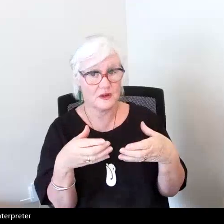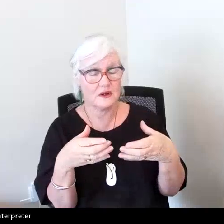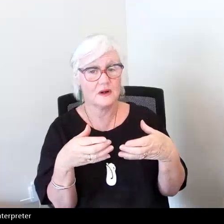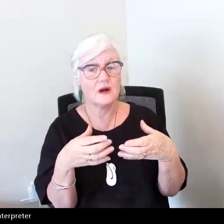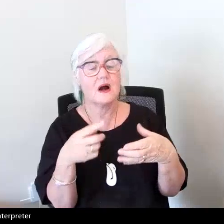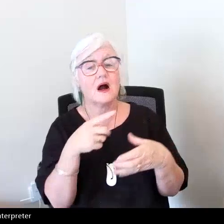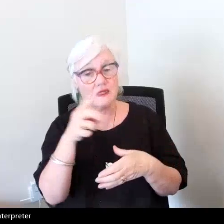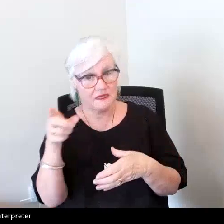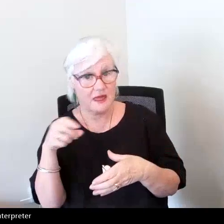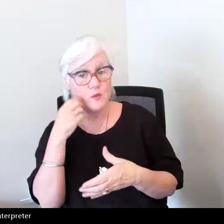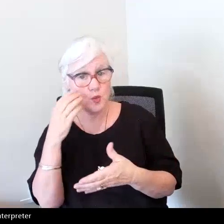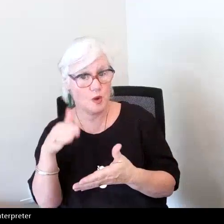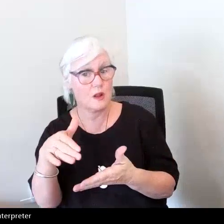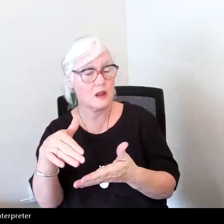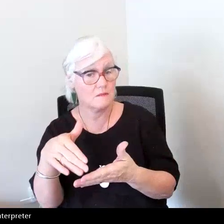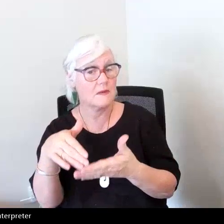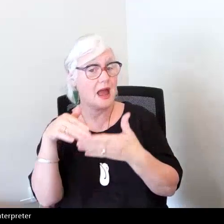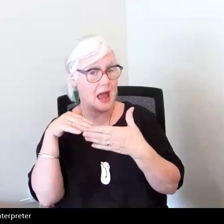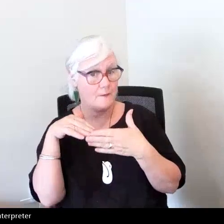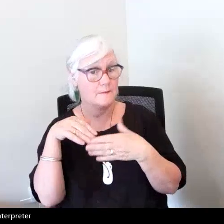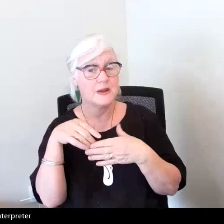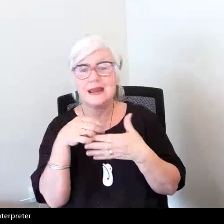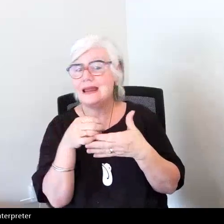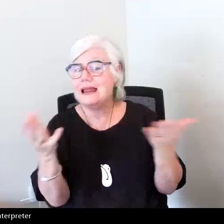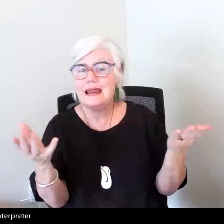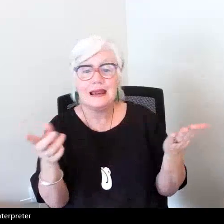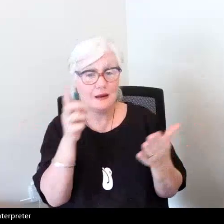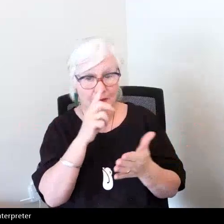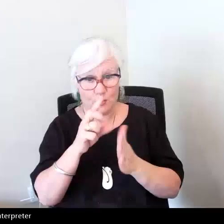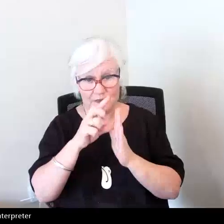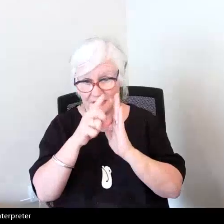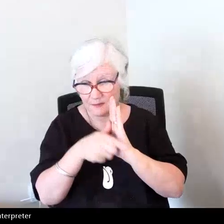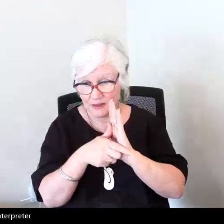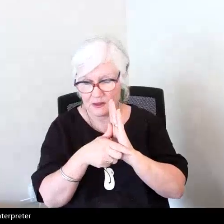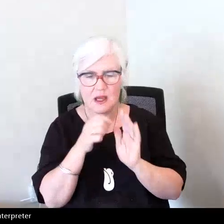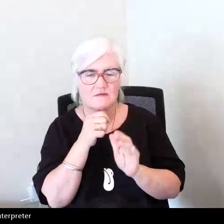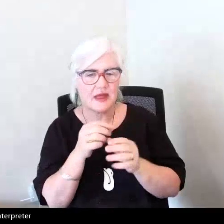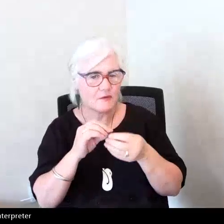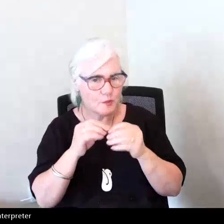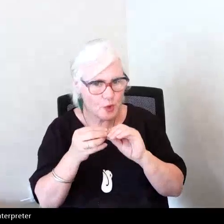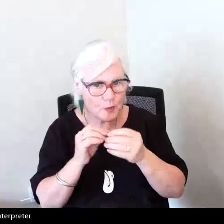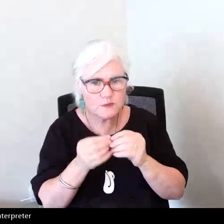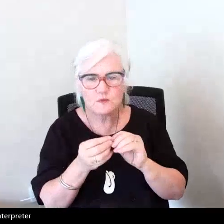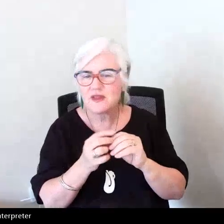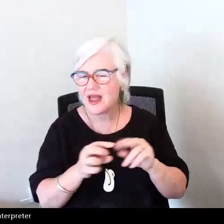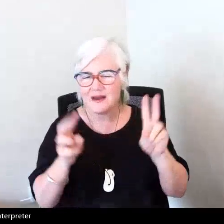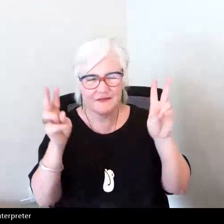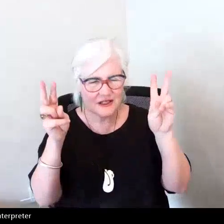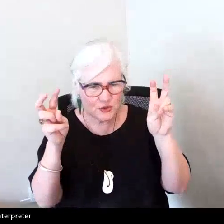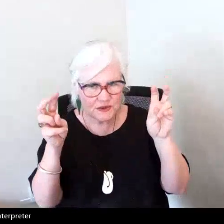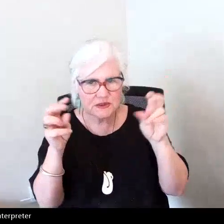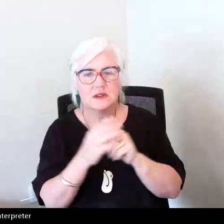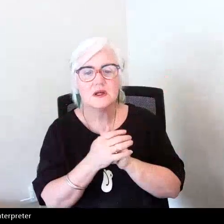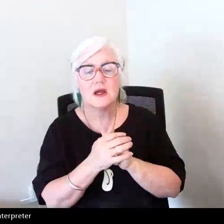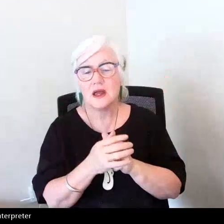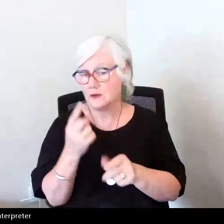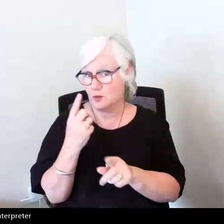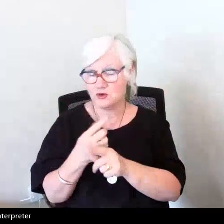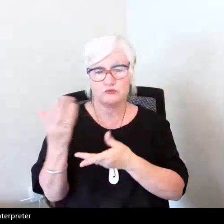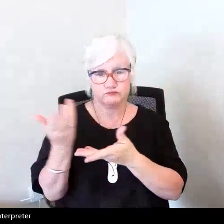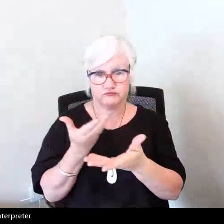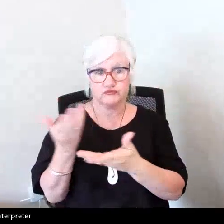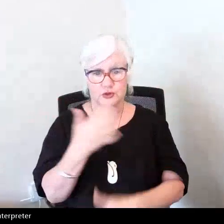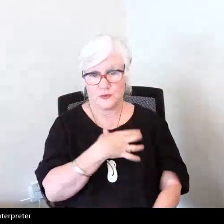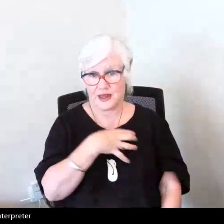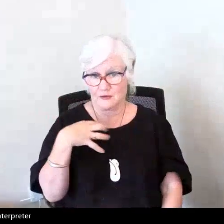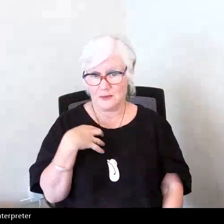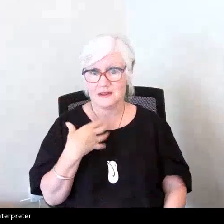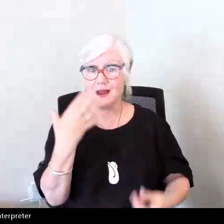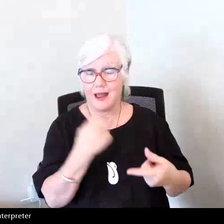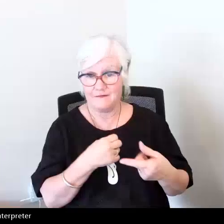will help anyone with a learning disability with issues and we talk to the Government about issues.